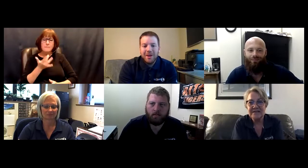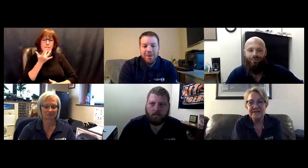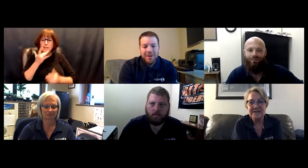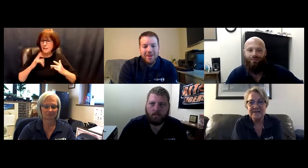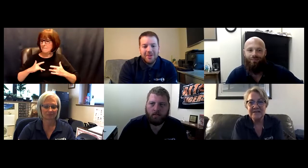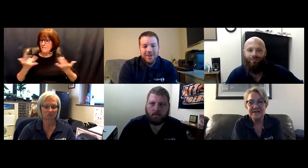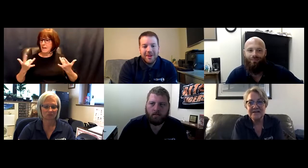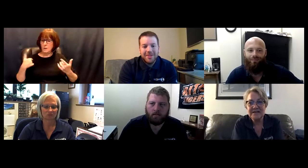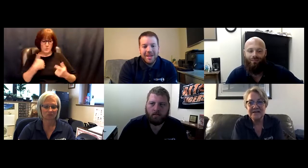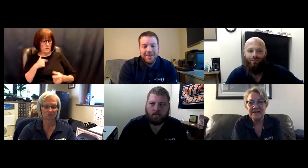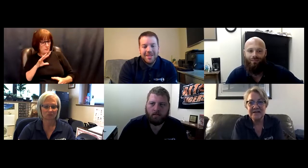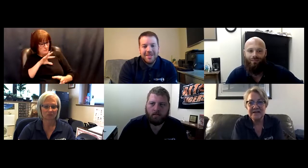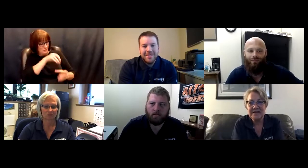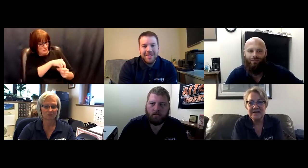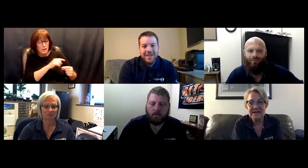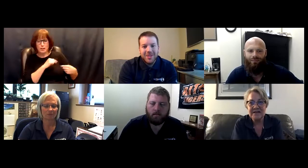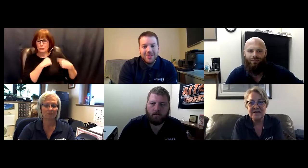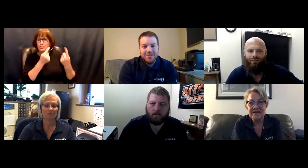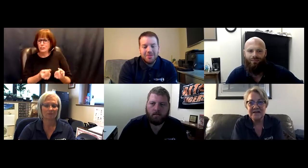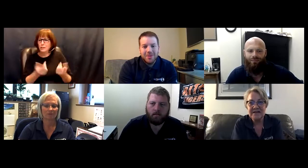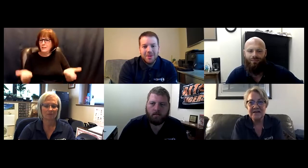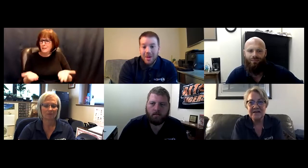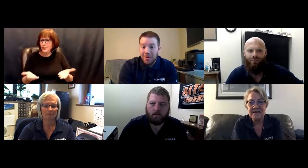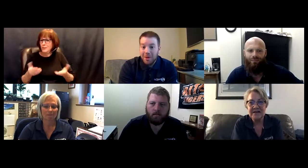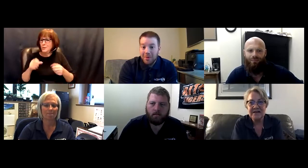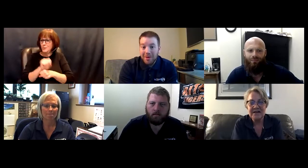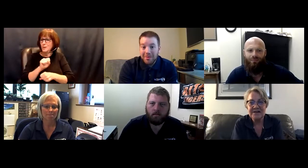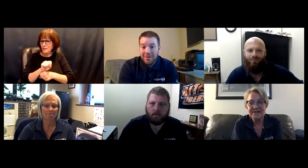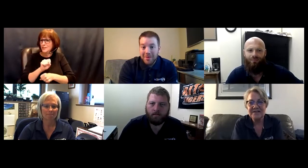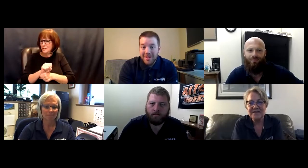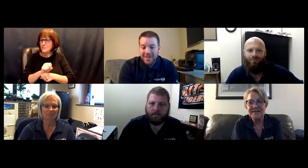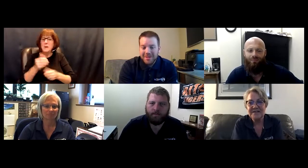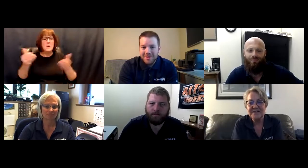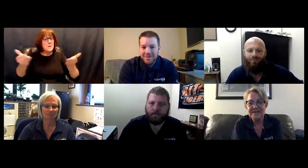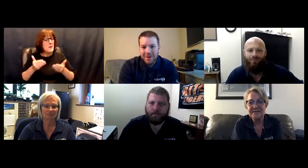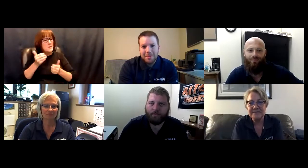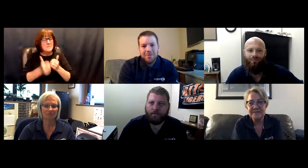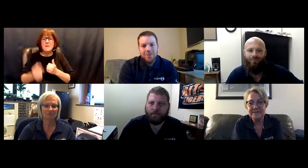a part of during our time at NCDHH I want to welcome everybody to our